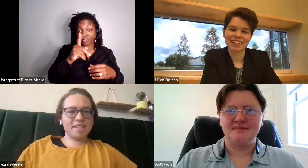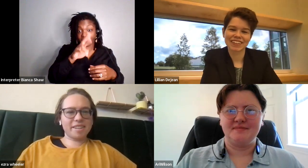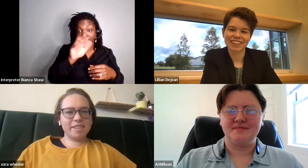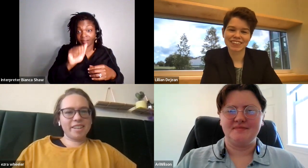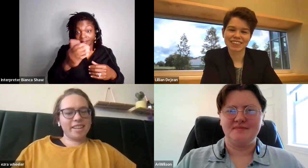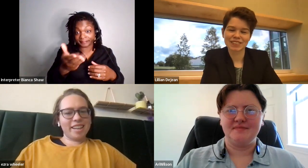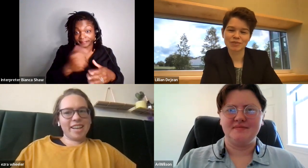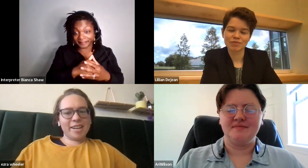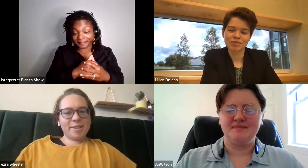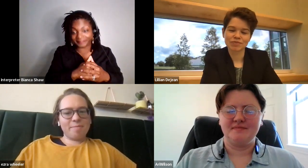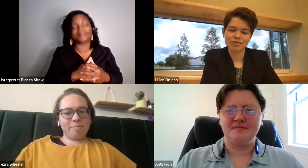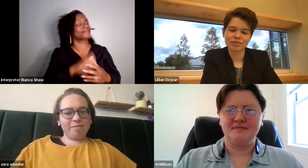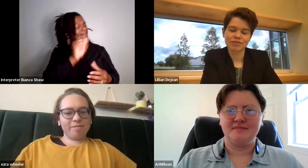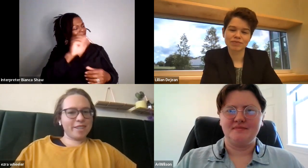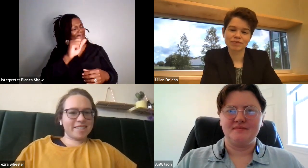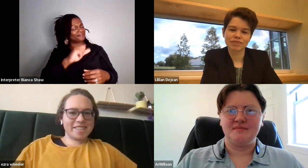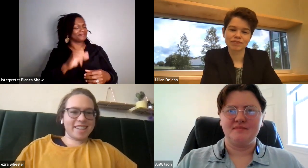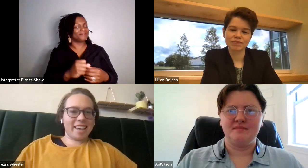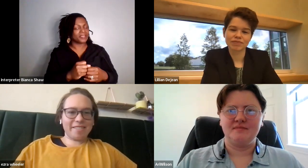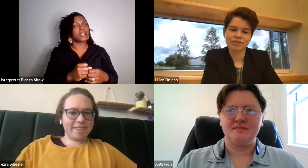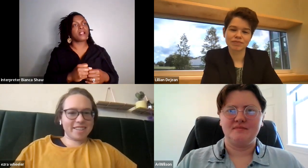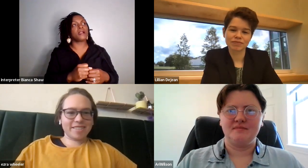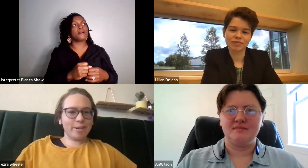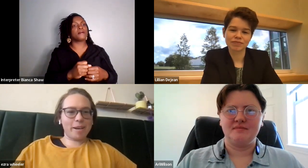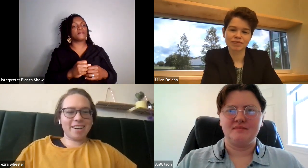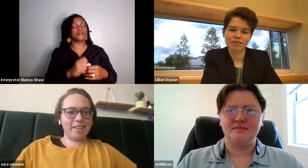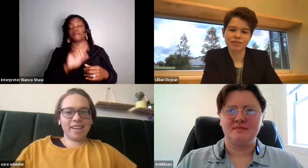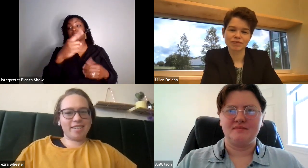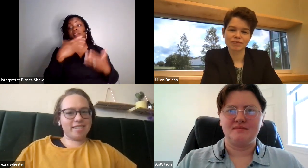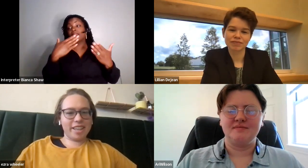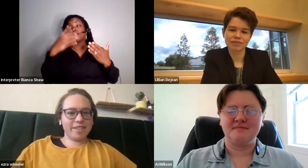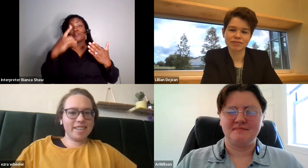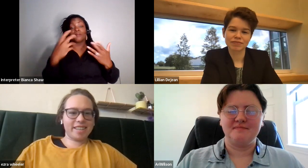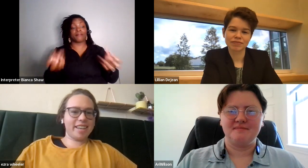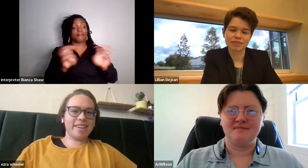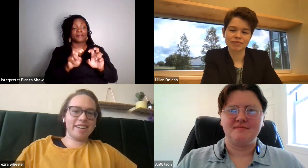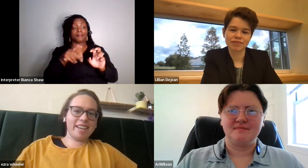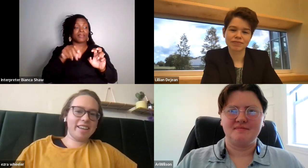Yeah. happy, too. First, just thank you for this whole panel, and to you is easy.